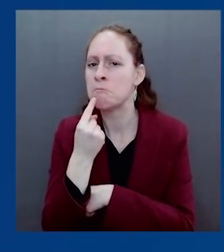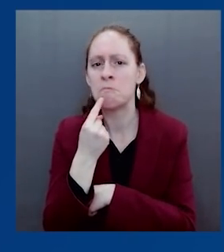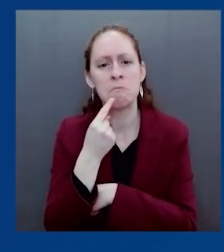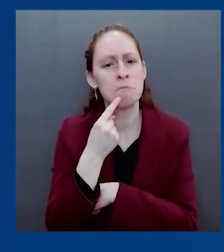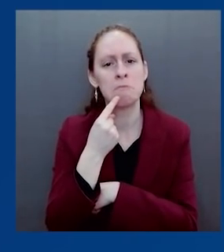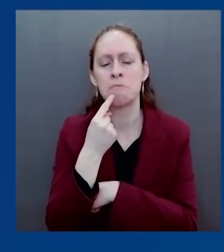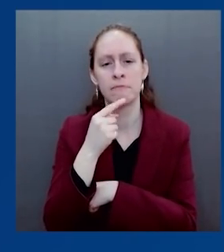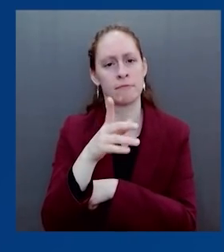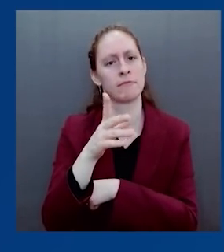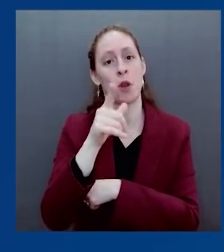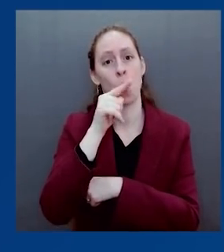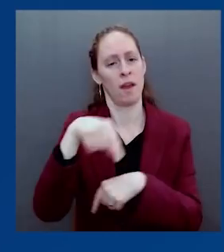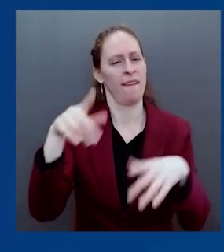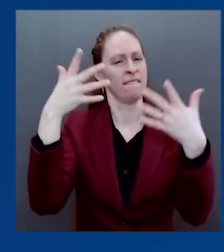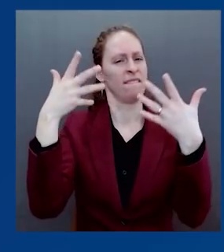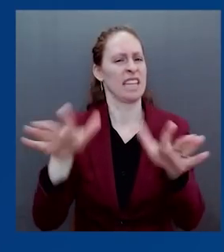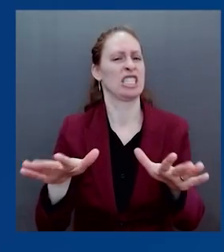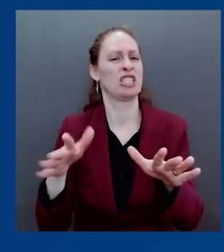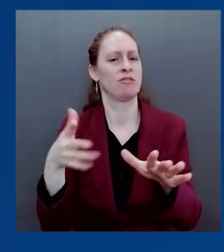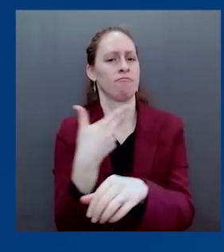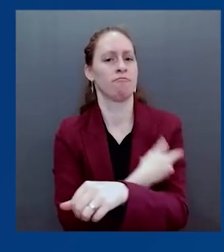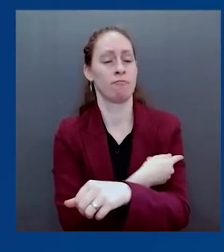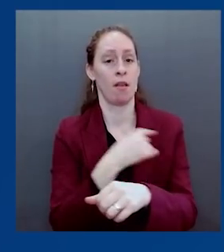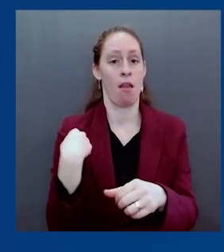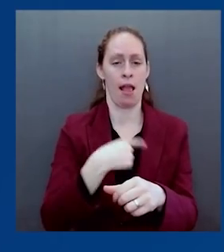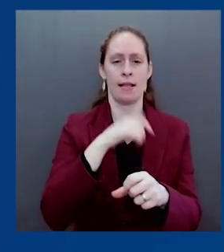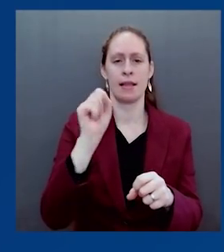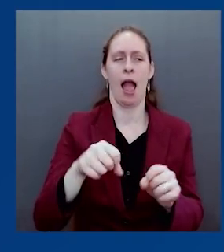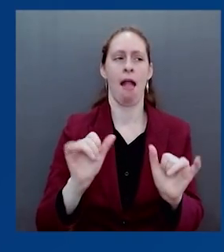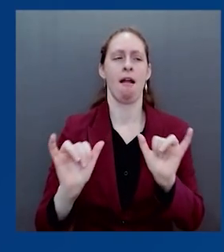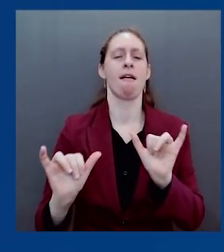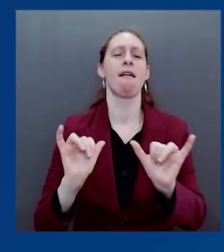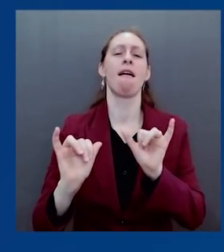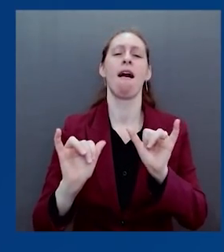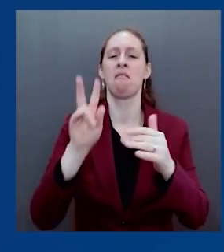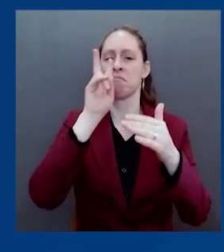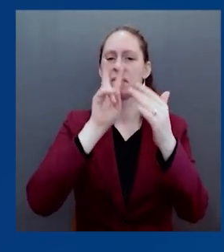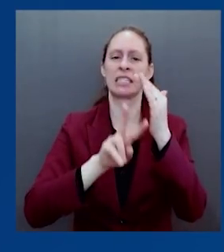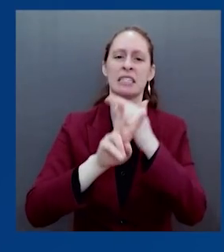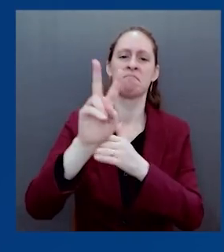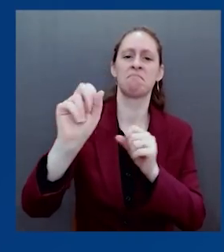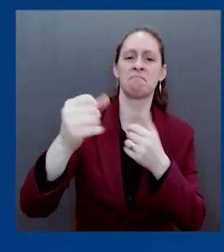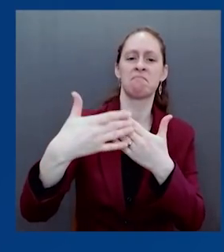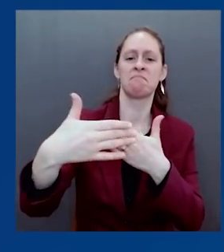So, if we're going to look ahead at what happens when this peaks and it ultimately goes down --